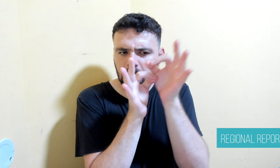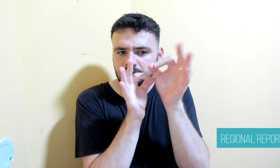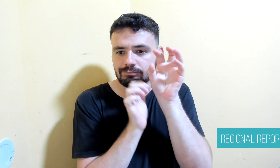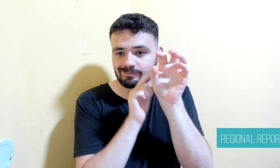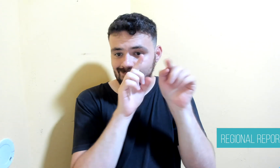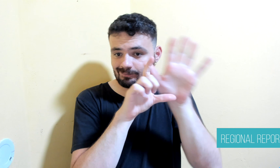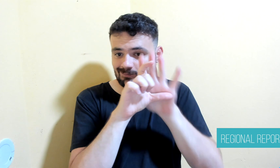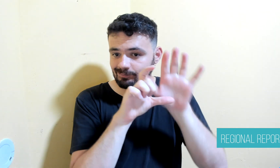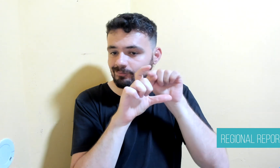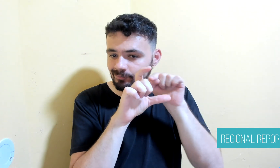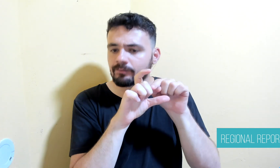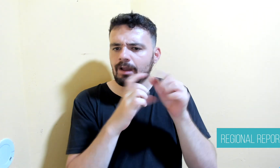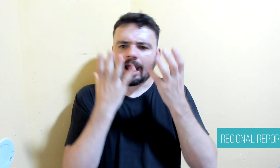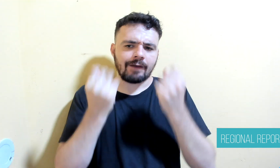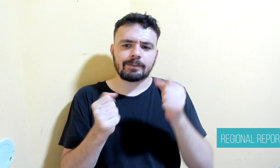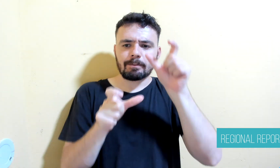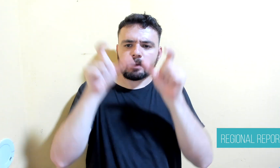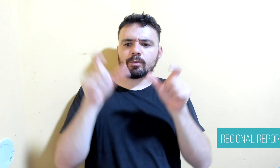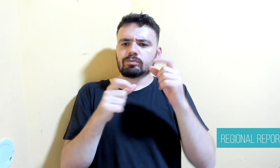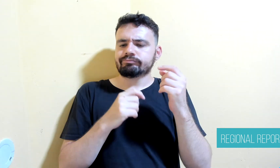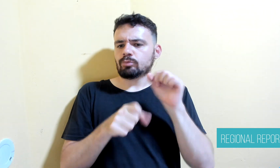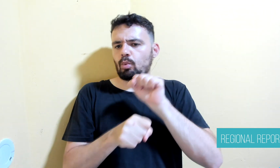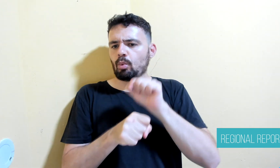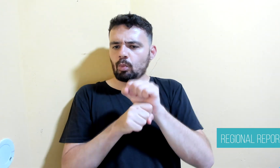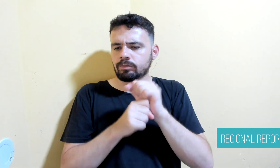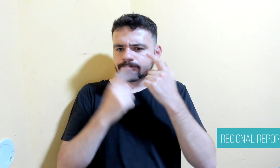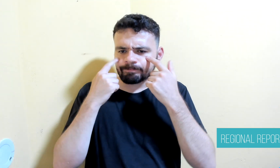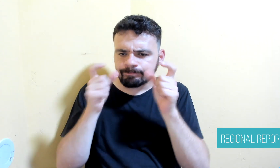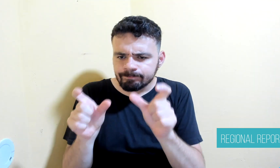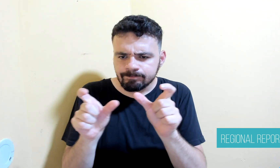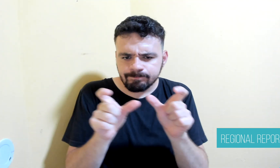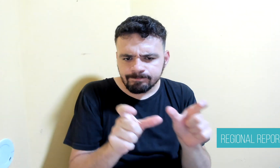the Cultural Association for Deaf People, with the aim